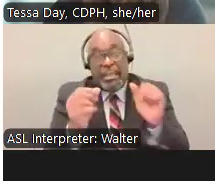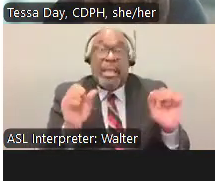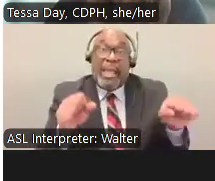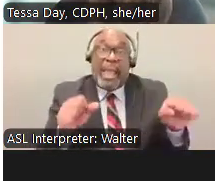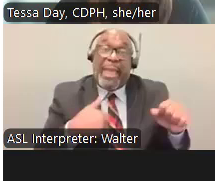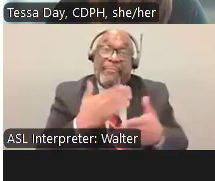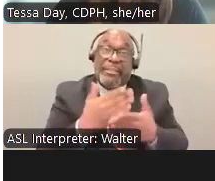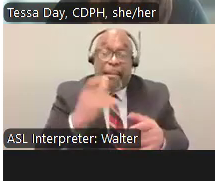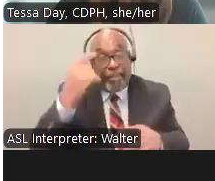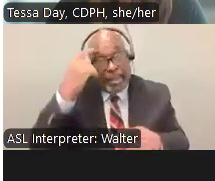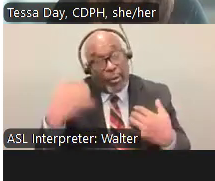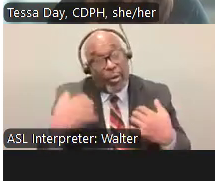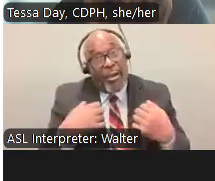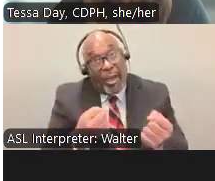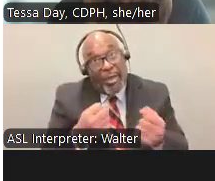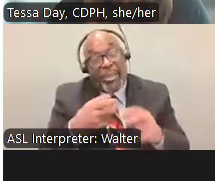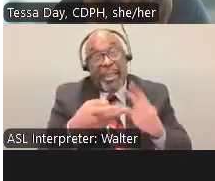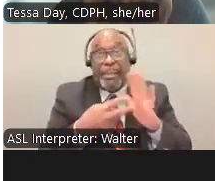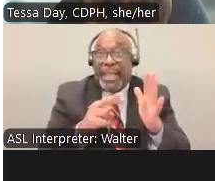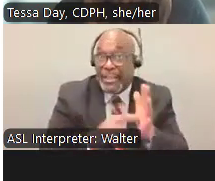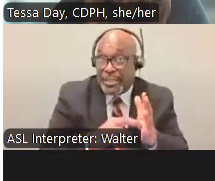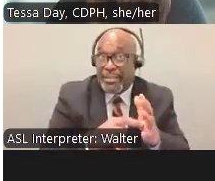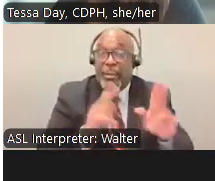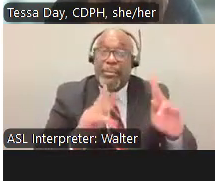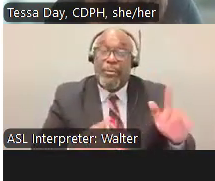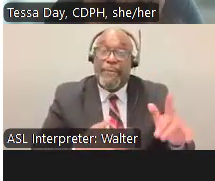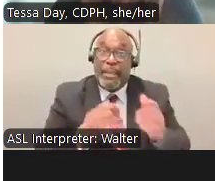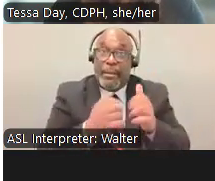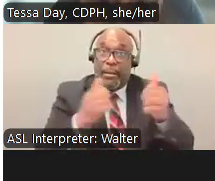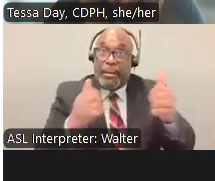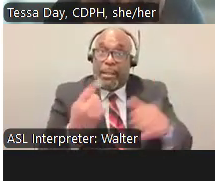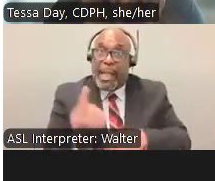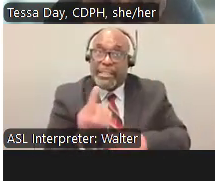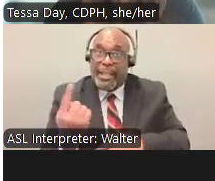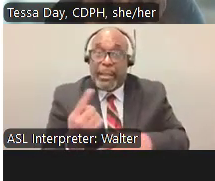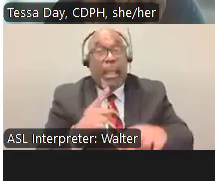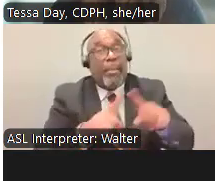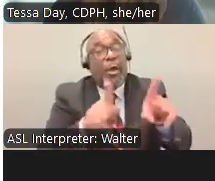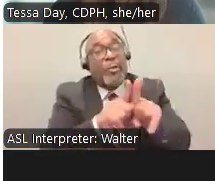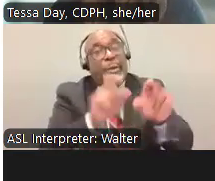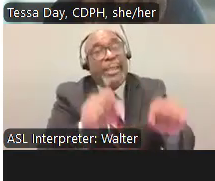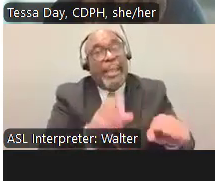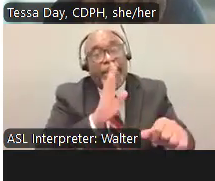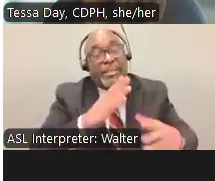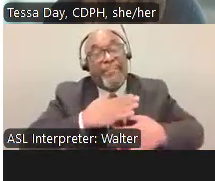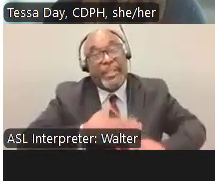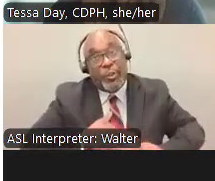13:29:26 when people feel isolated from 13:29:28 their community, but there can 13:29:30 also be physical health 13:29:32 implications. We can think